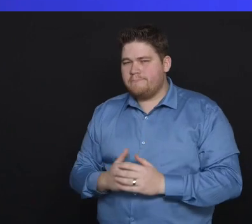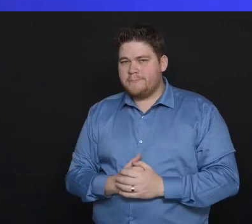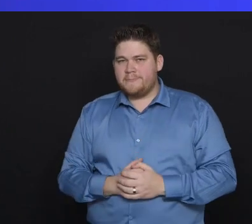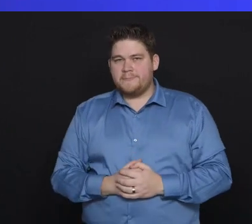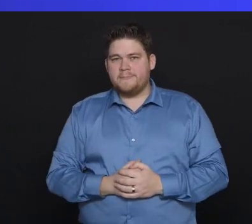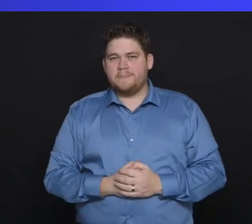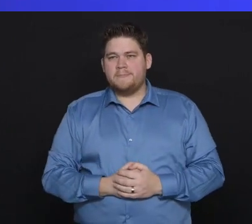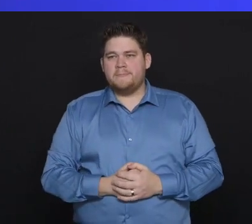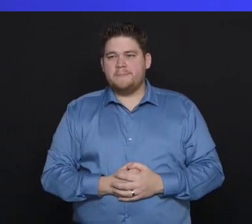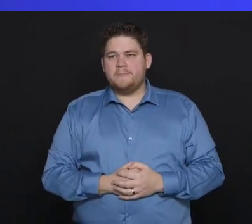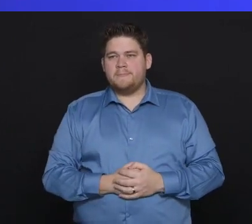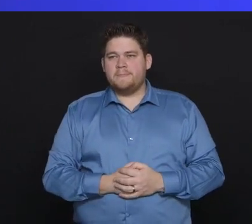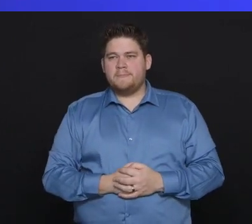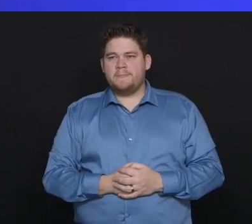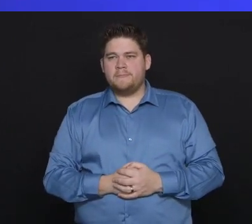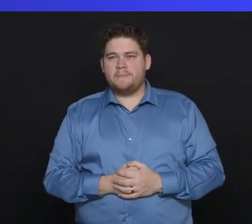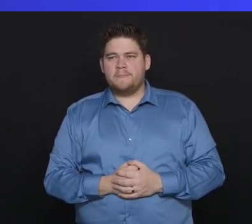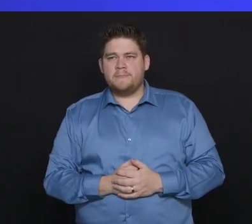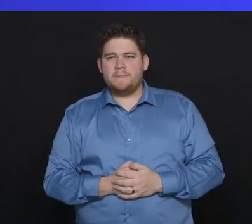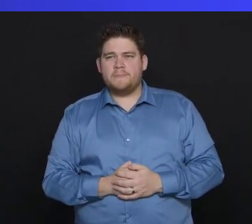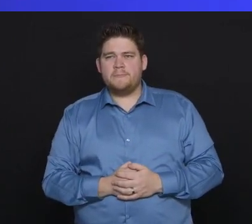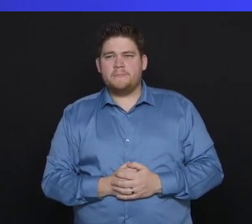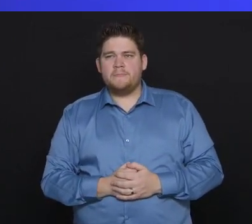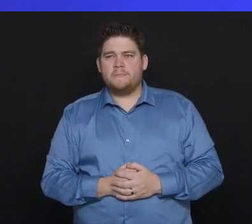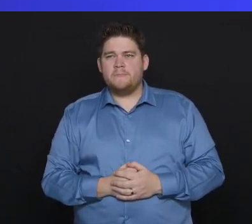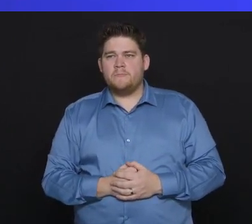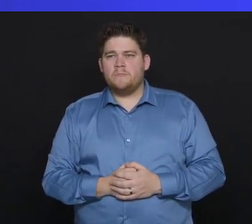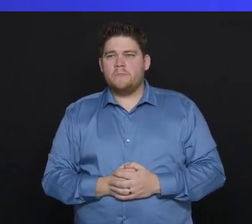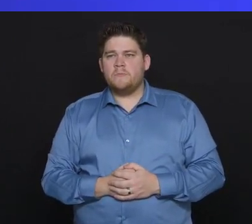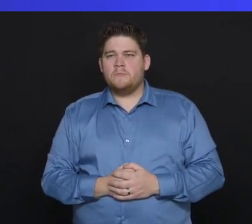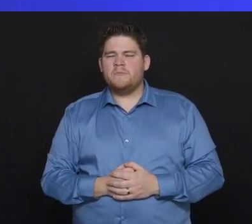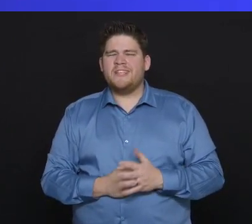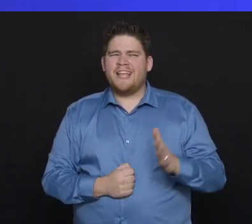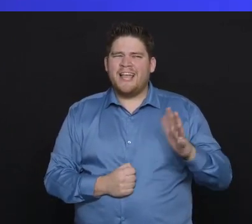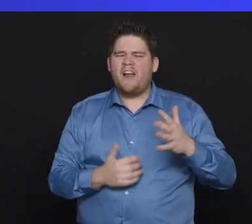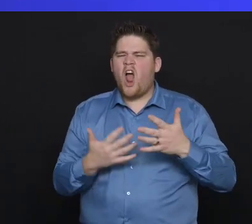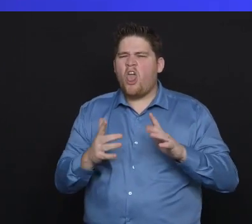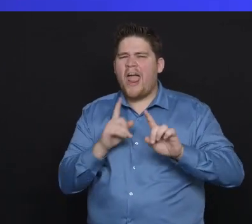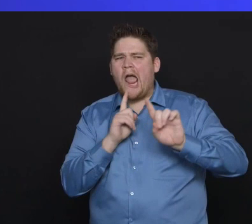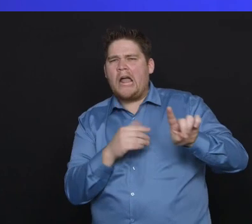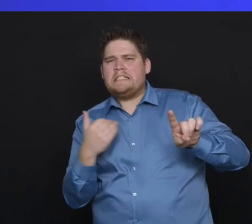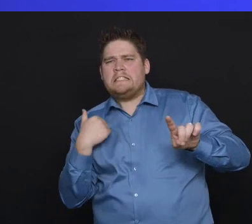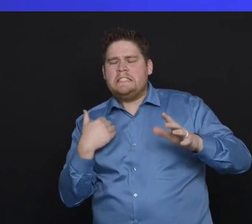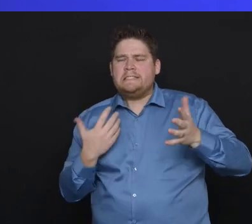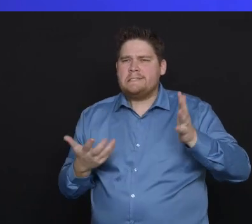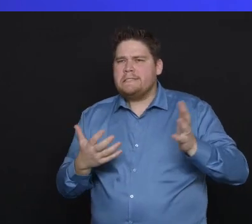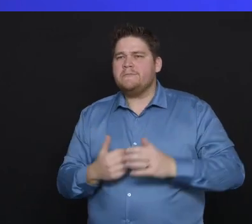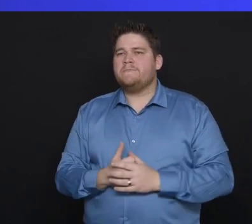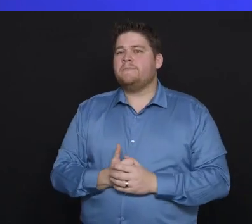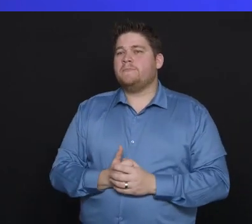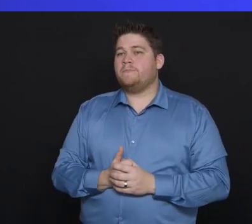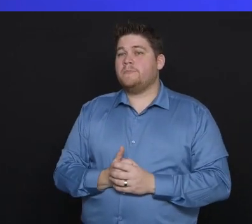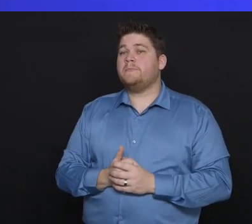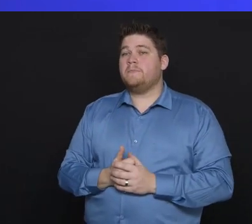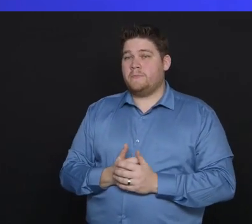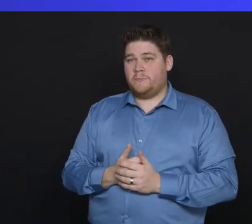You asked a similar question, but specifically, when you see the information